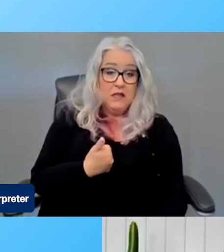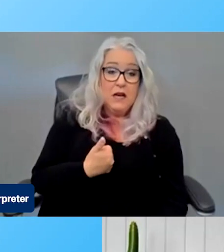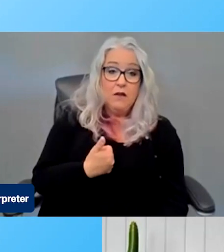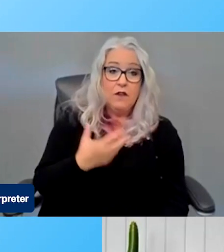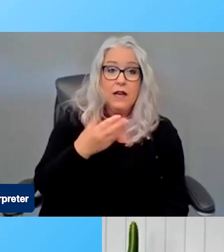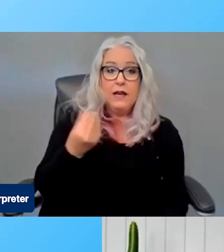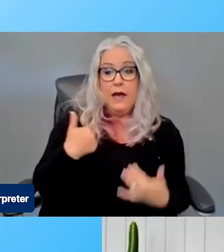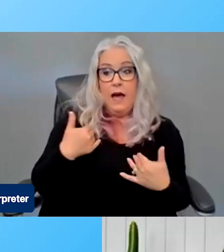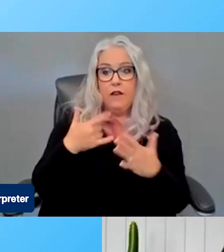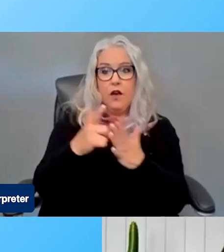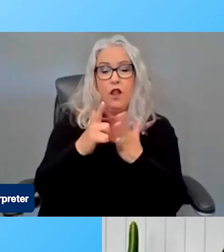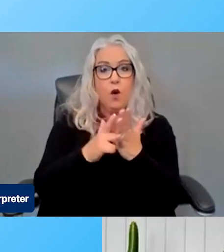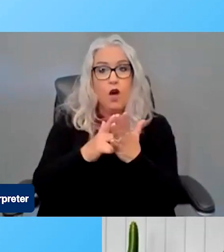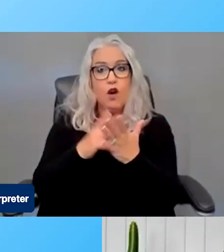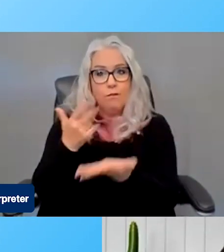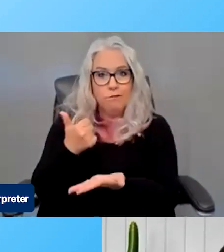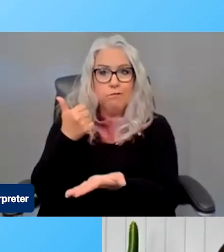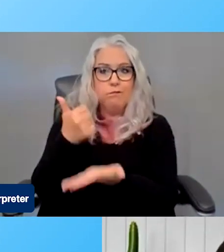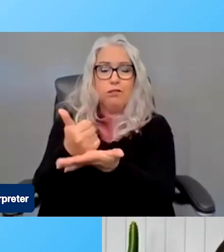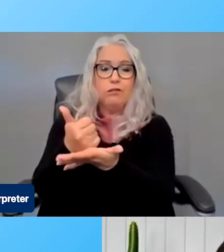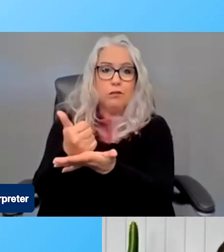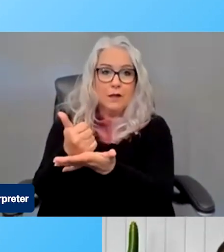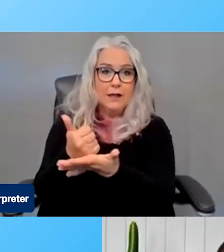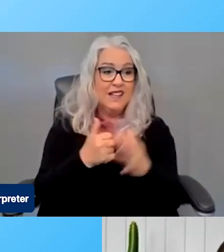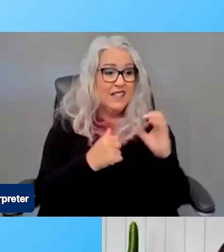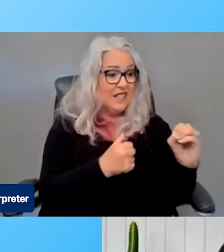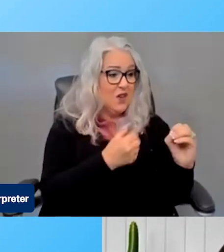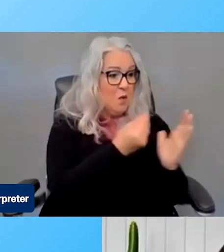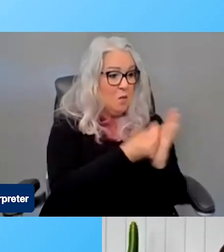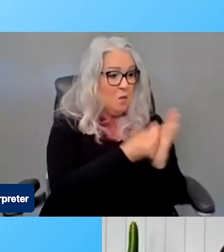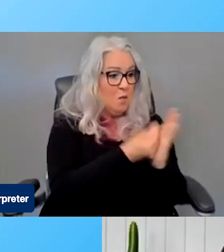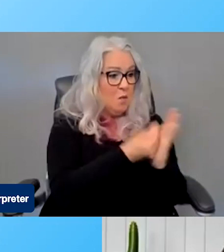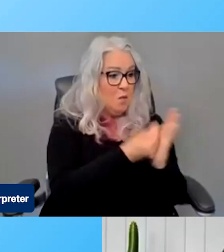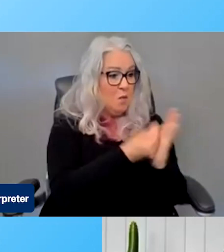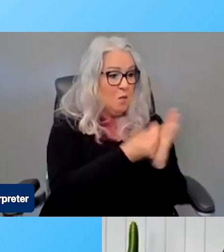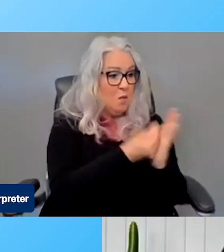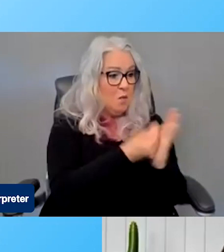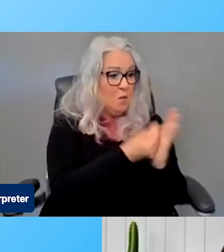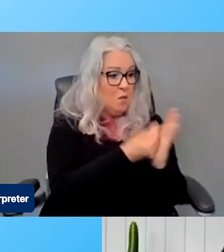clearly changed his outcome from 0 dollars to repair his own to $8,000 to have a brand new roof